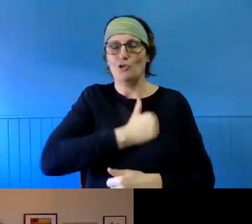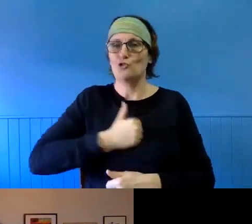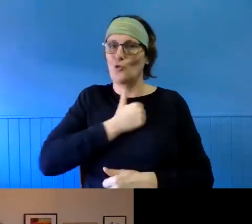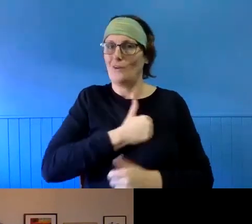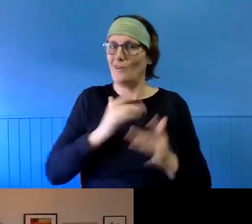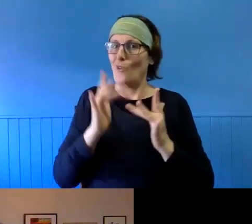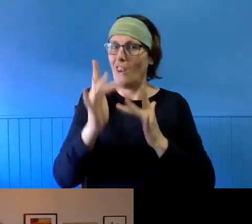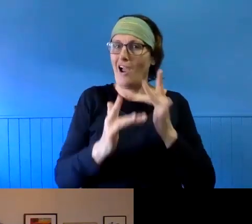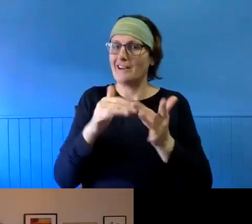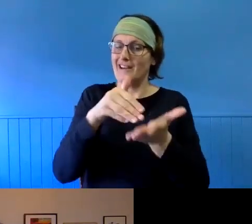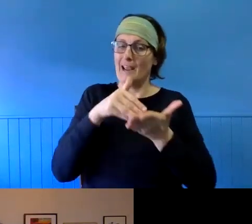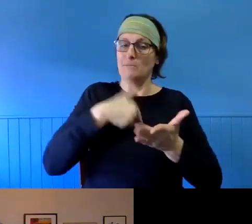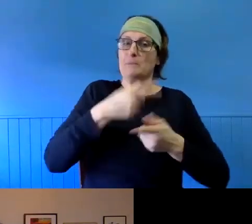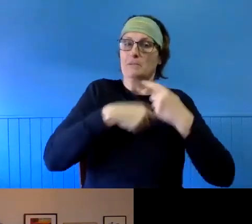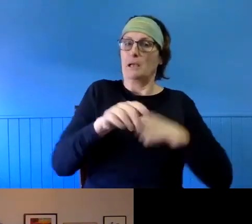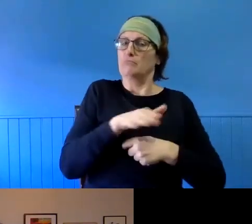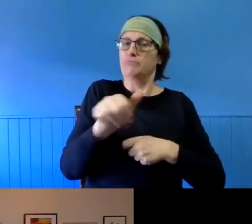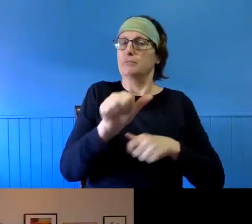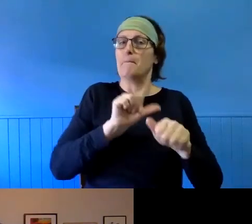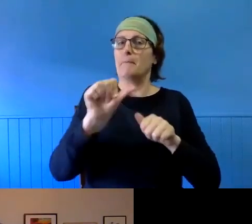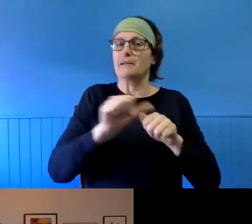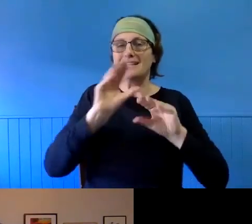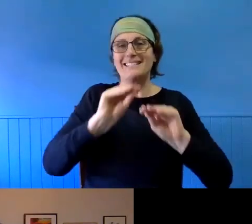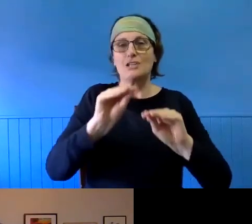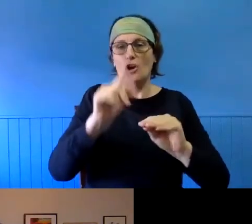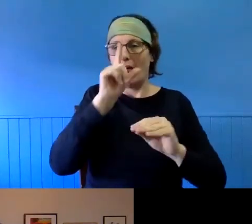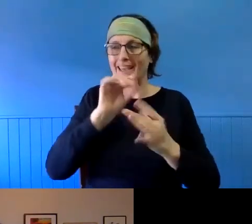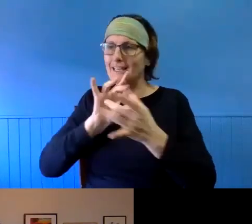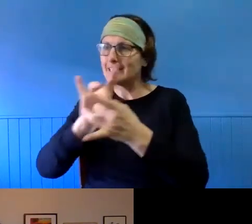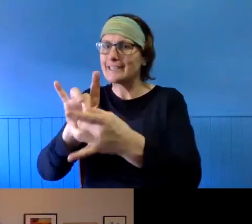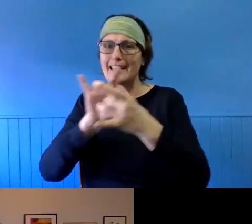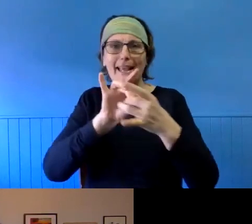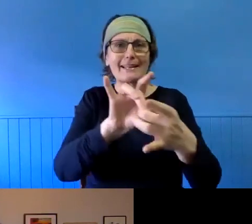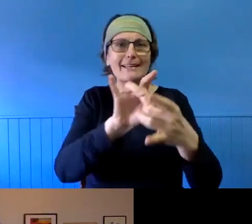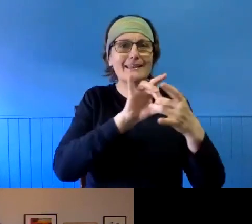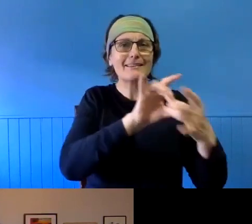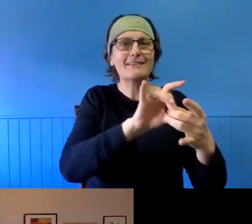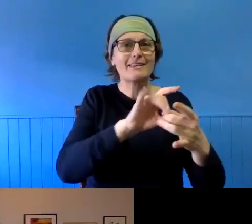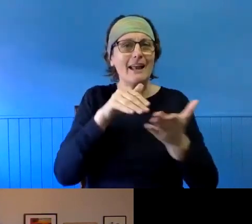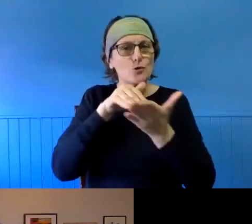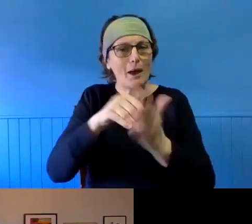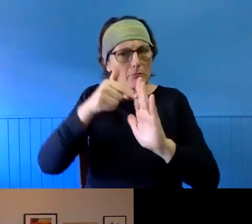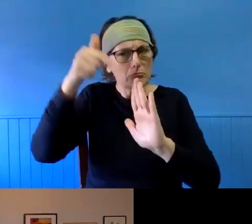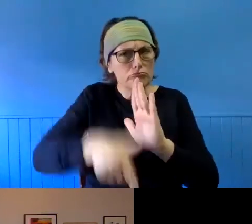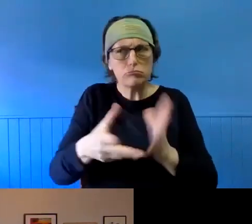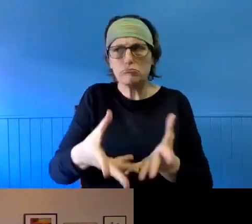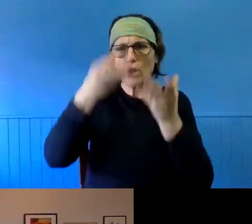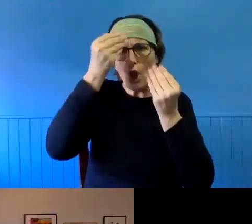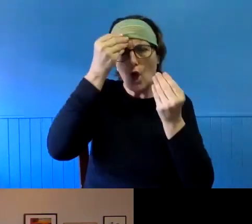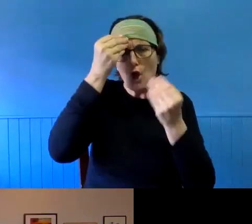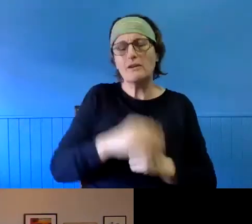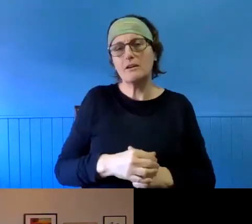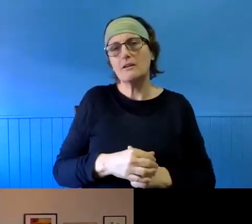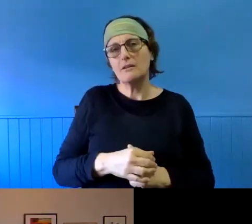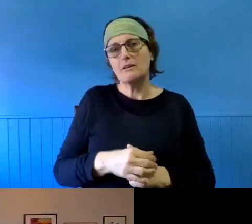environment is I can connect with my students that's deeper and more